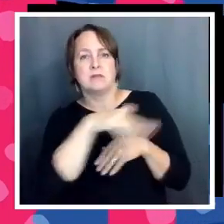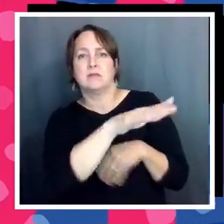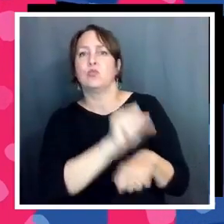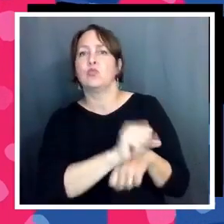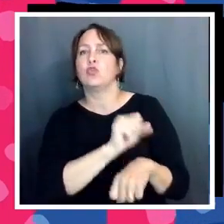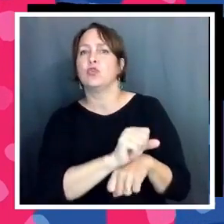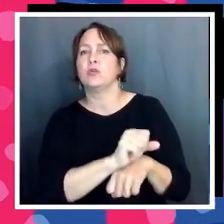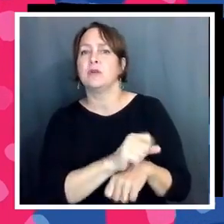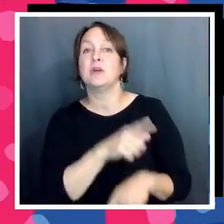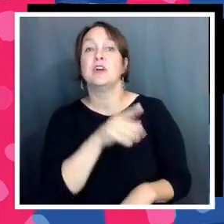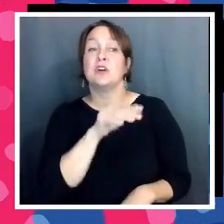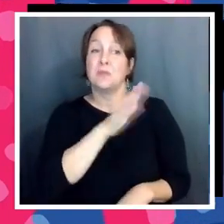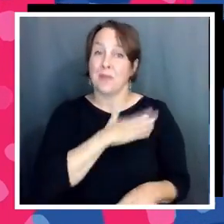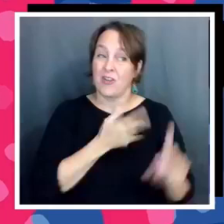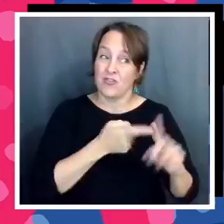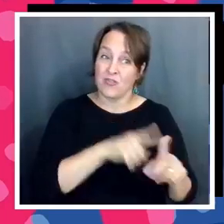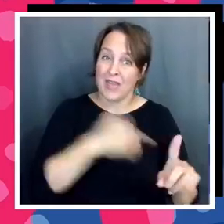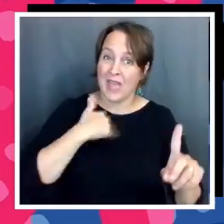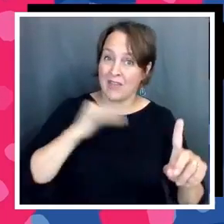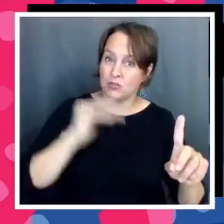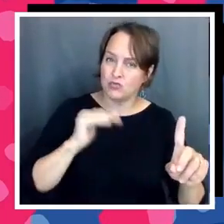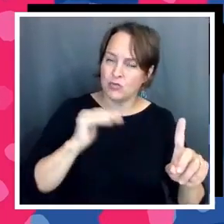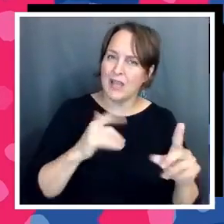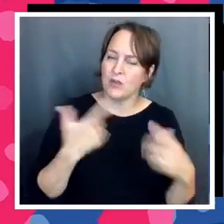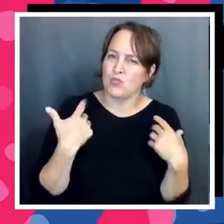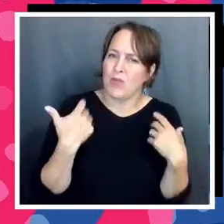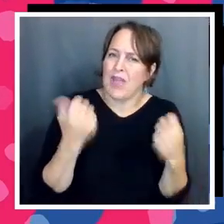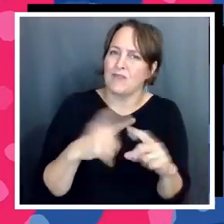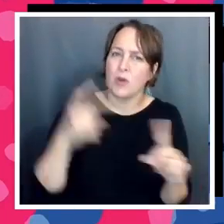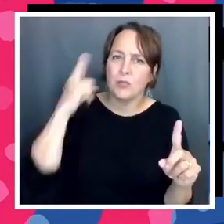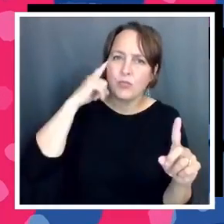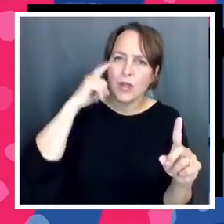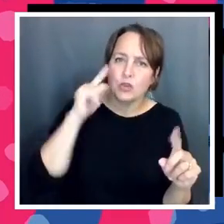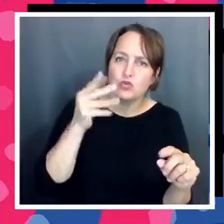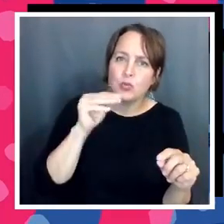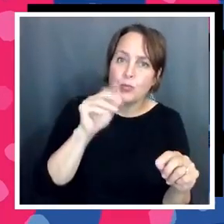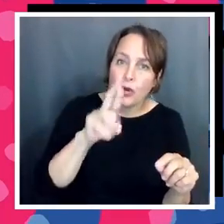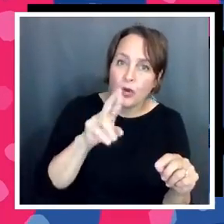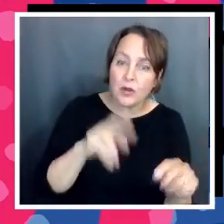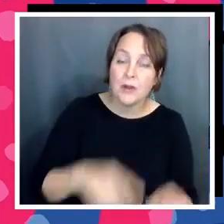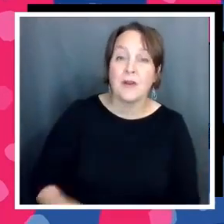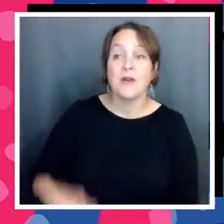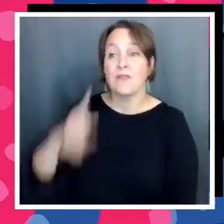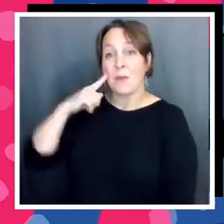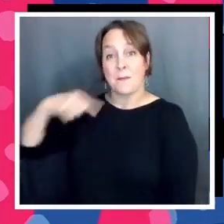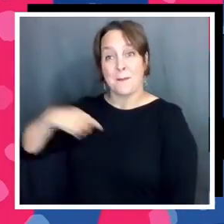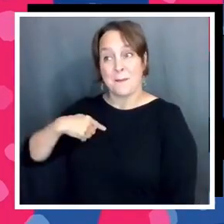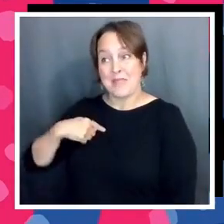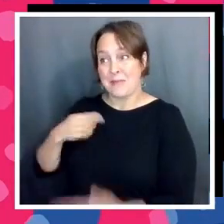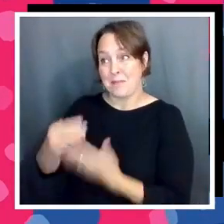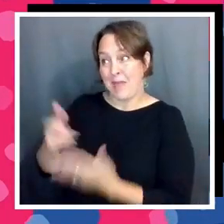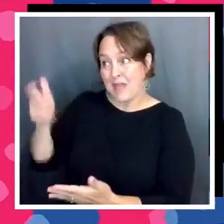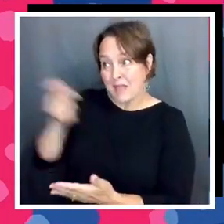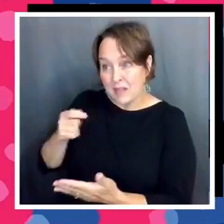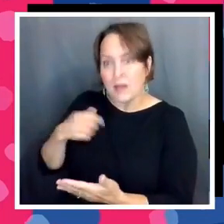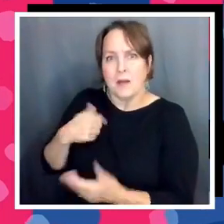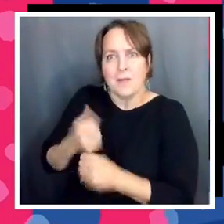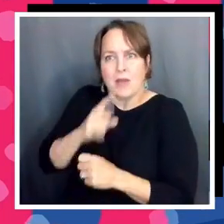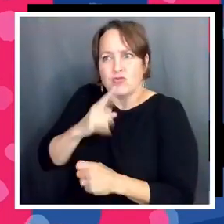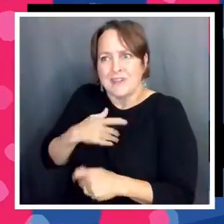BENEFIT AND BE SWAPPING CHILDCARE WITH A GOOD FRIEND TO MAKE SURE SHE CAN GET OUT OF